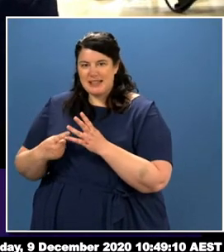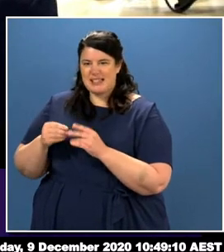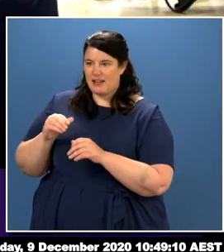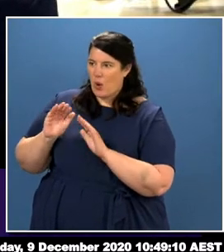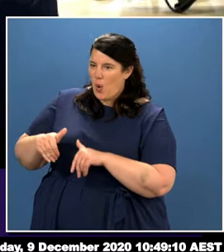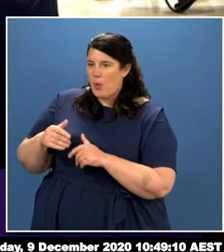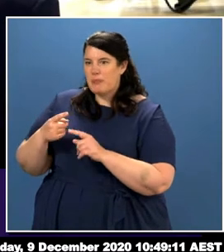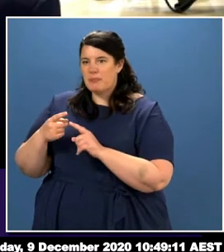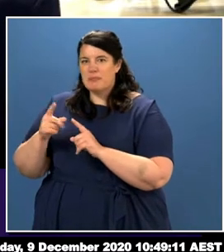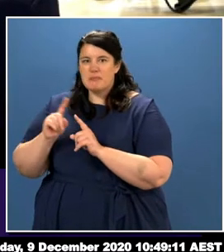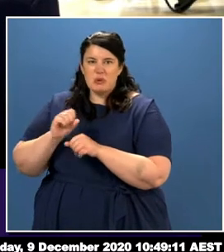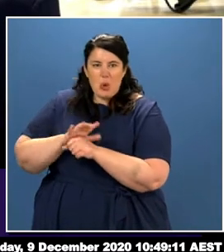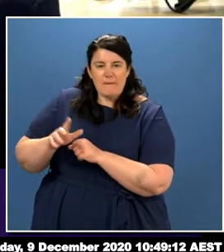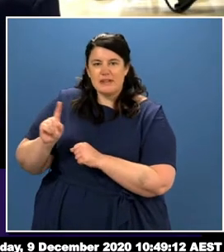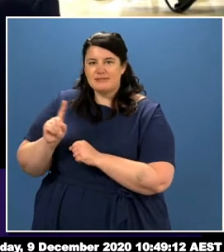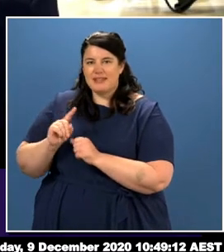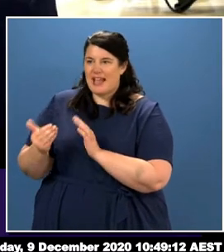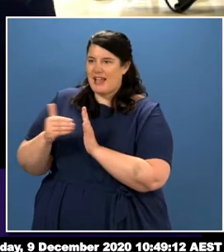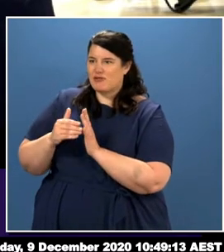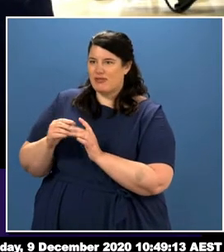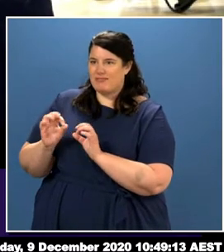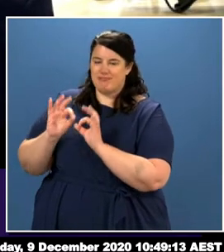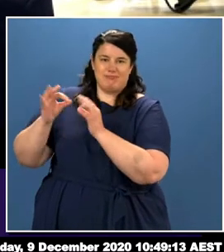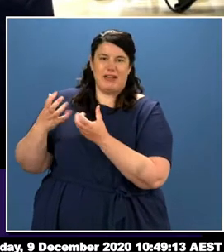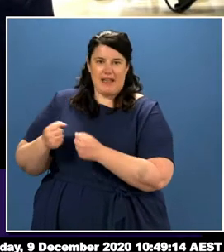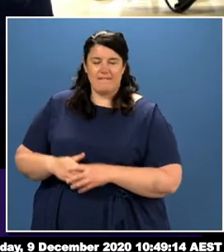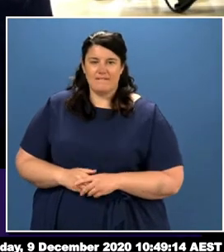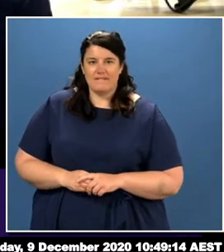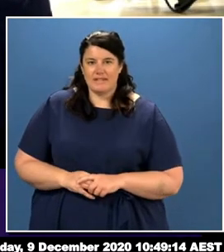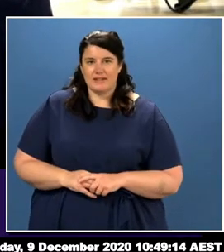But also for people to learn from things you've been through to help them?